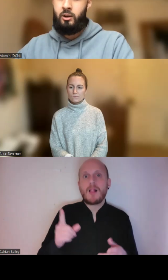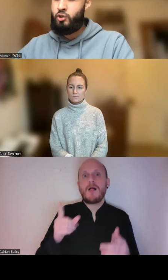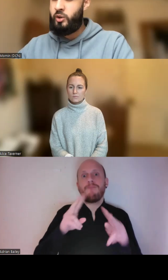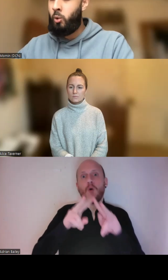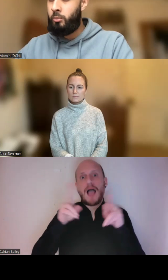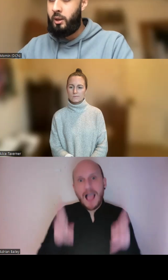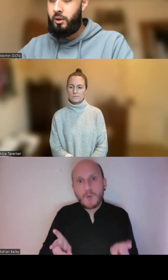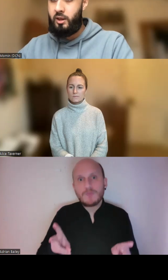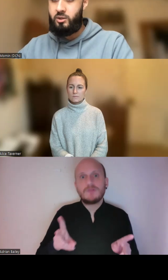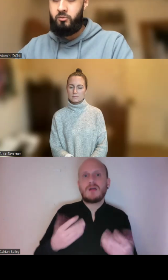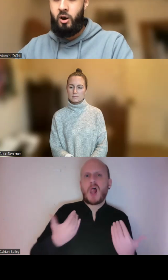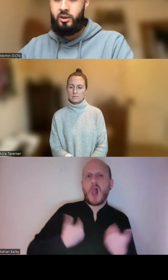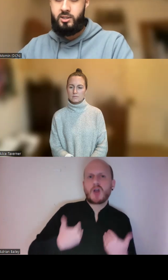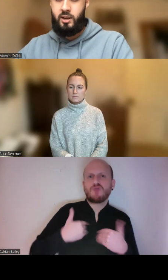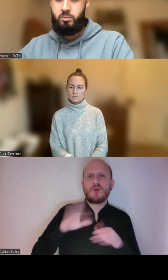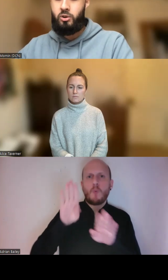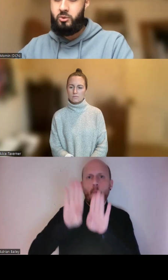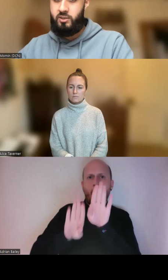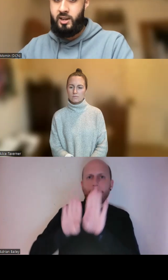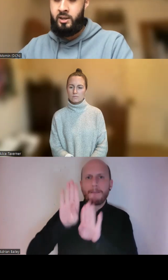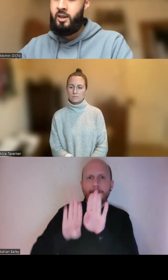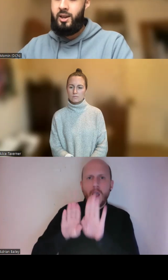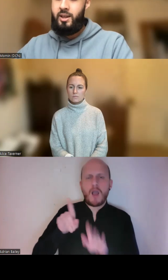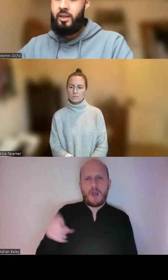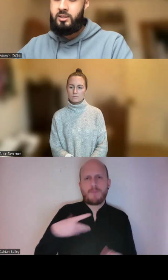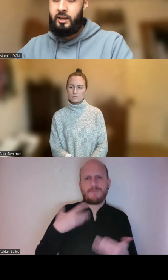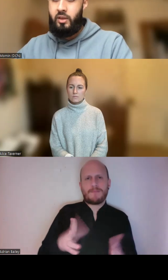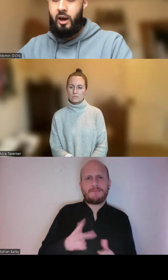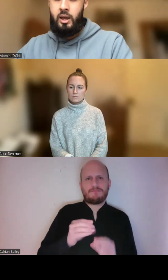Luxury wallpaper that some of the artists that I've spoken to have designed, things like that.